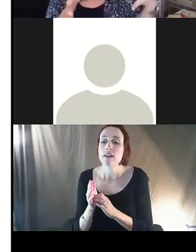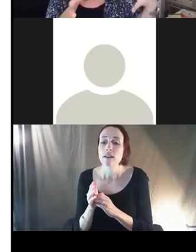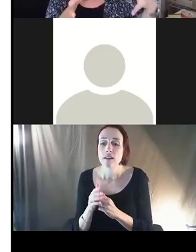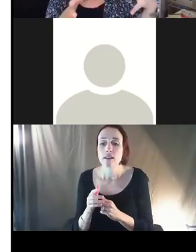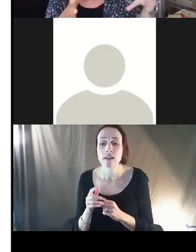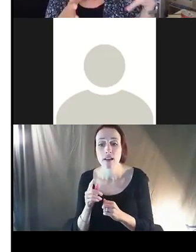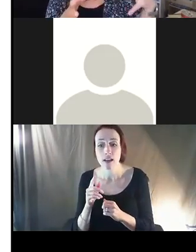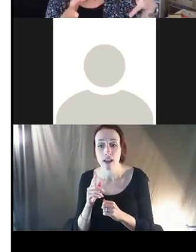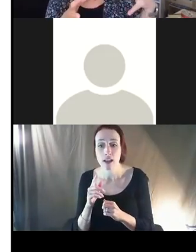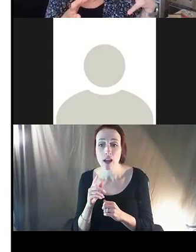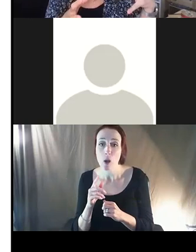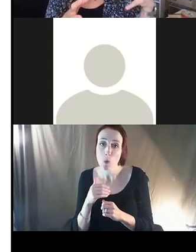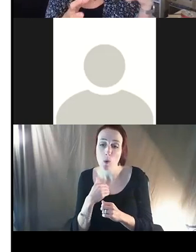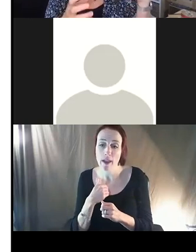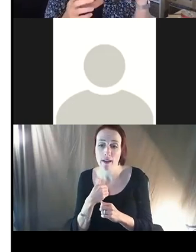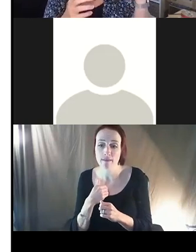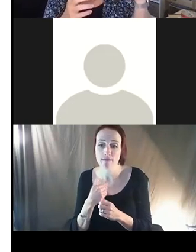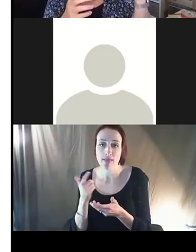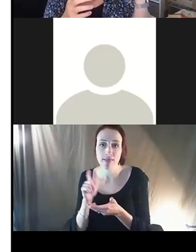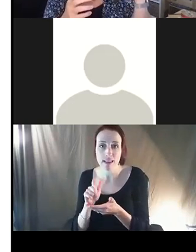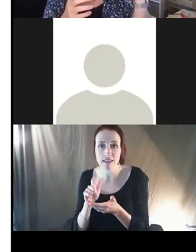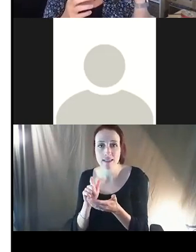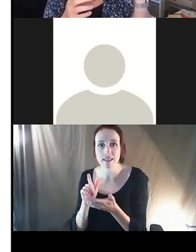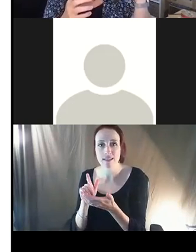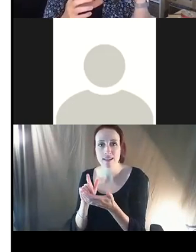much less space on the mobile devices that option